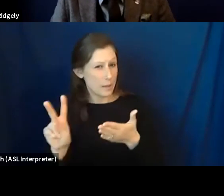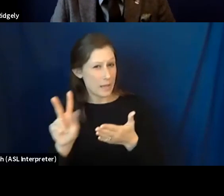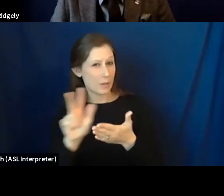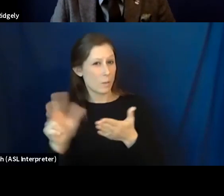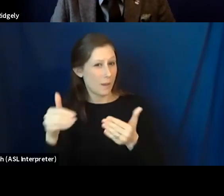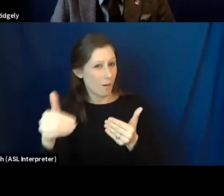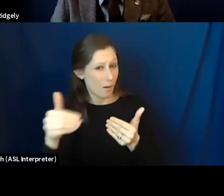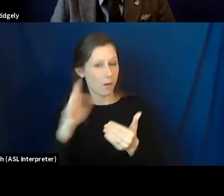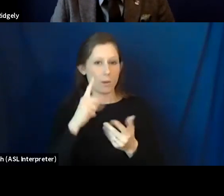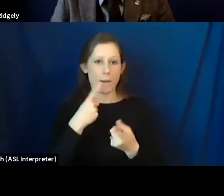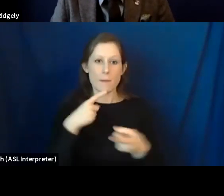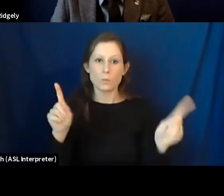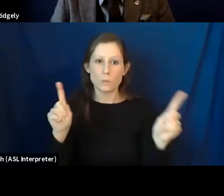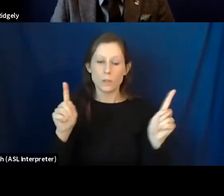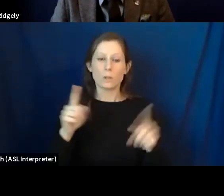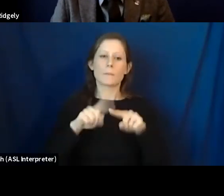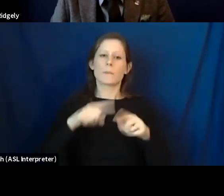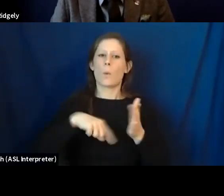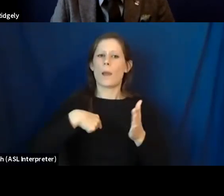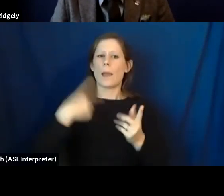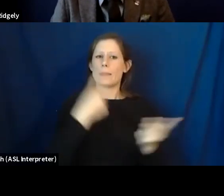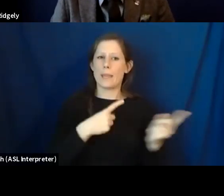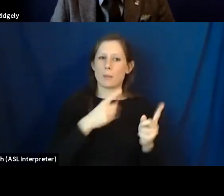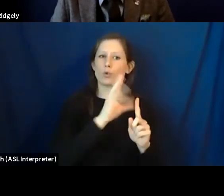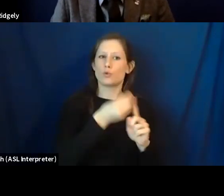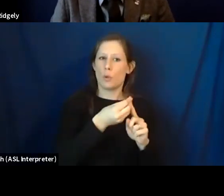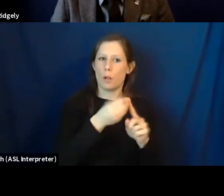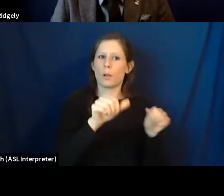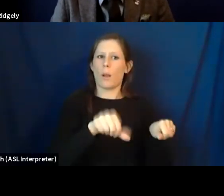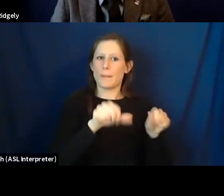what i'm thinking the cultural competency definition might be there might be something